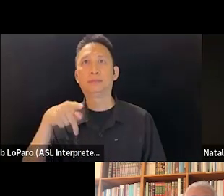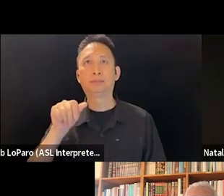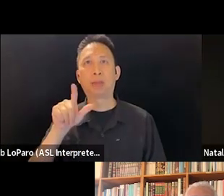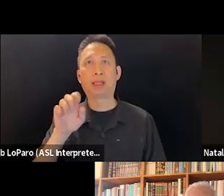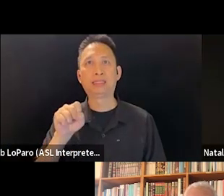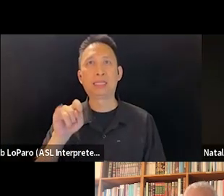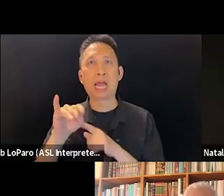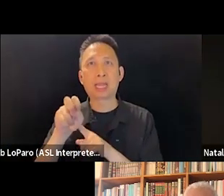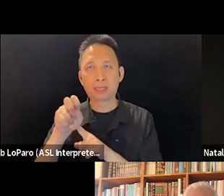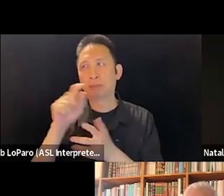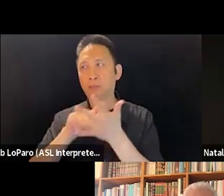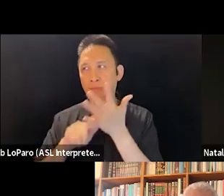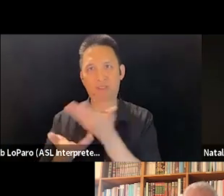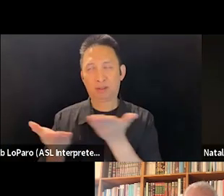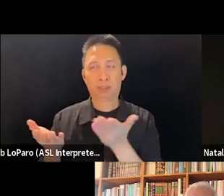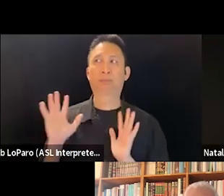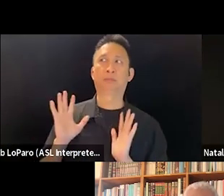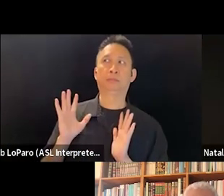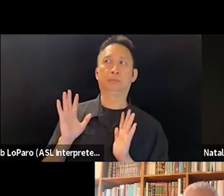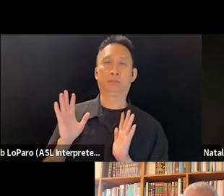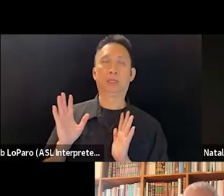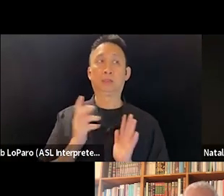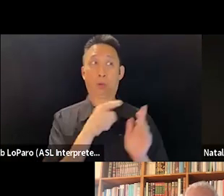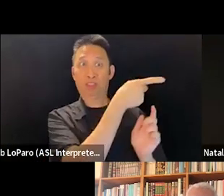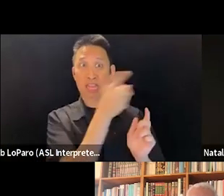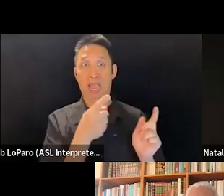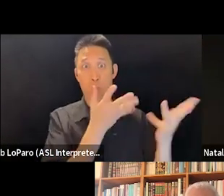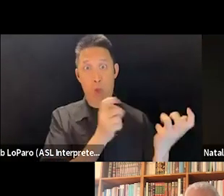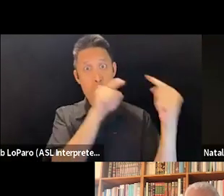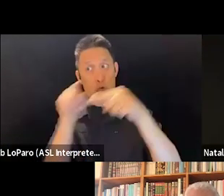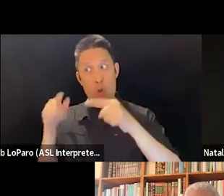So we give them more time to deliver better quality.